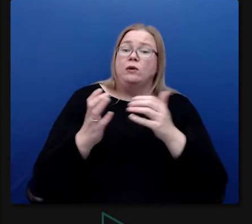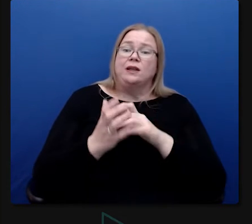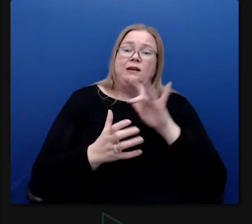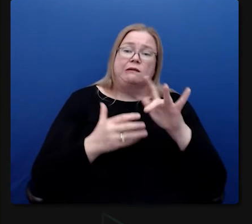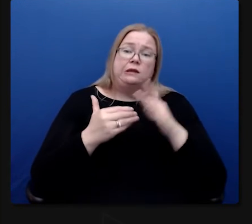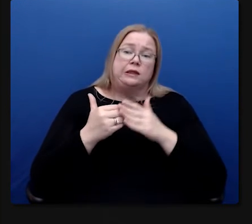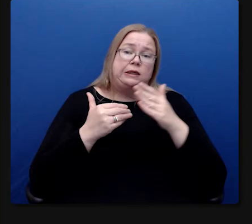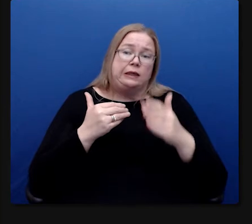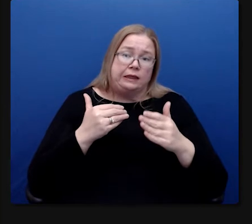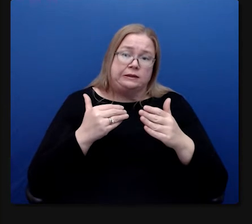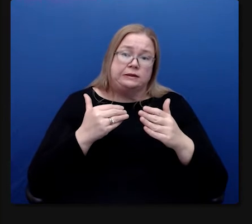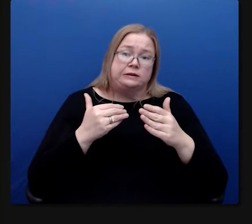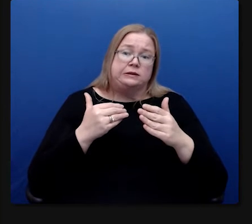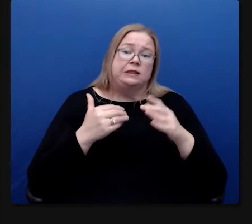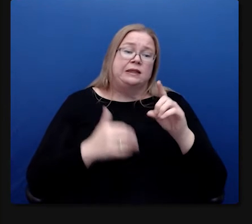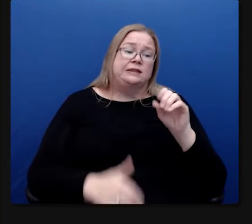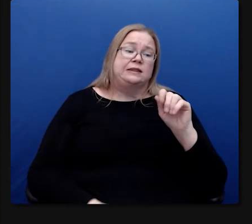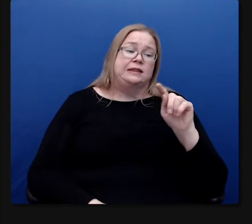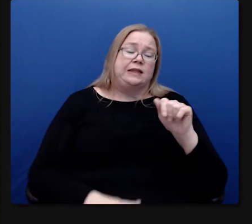click the Next button, move on to data storage.